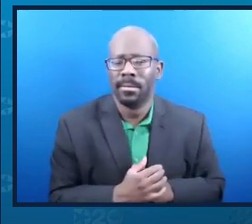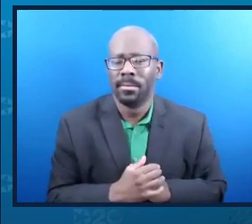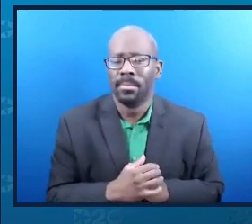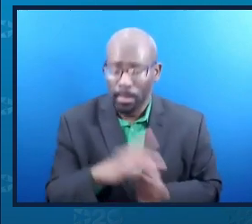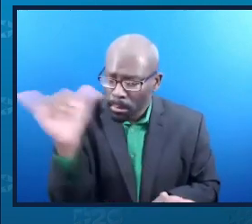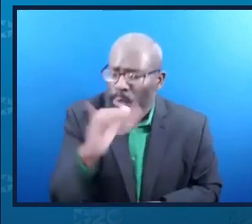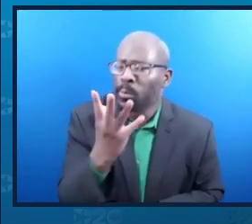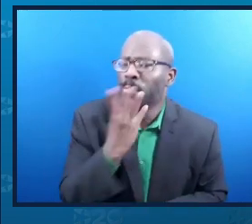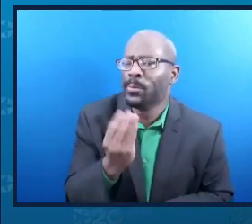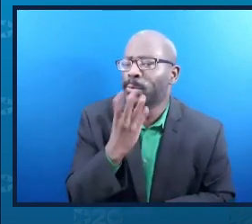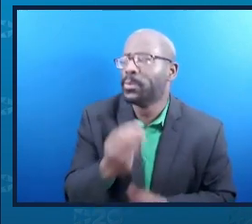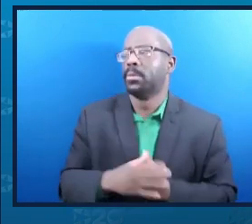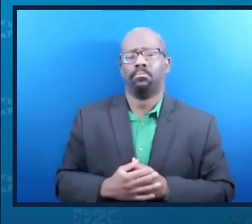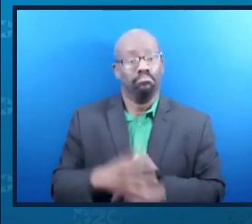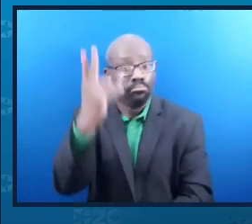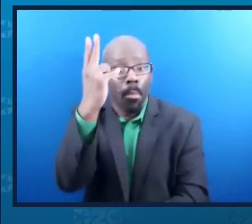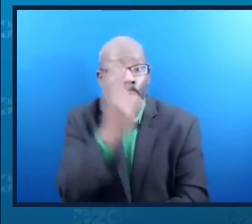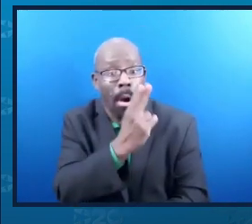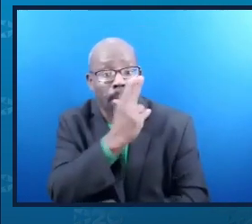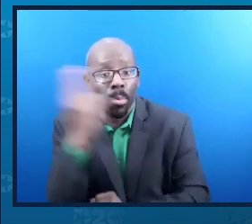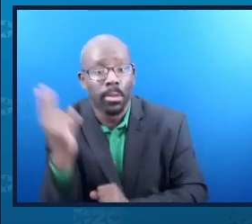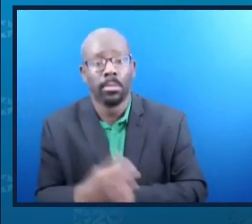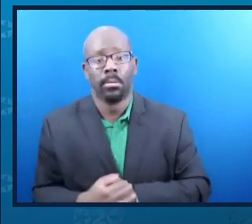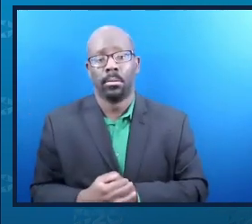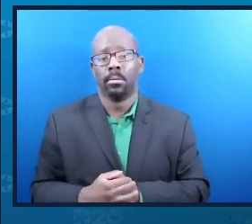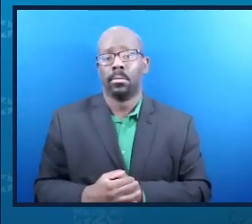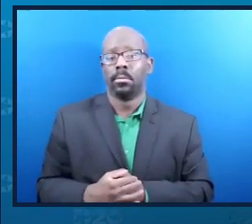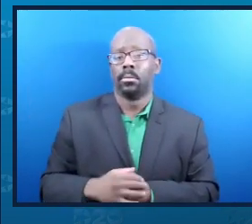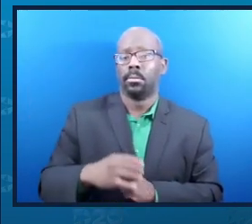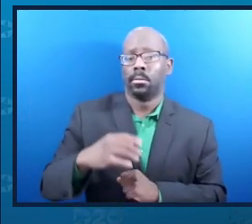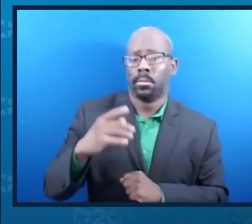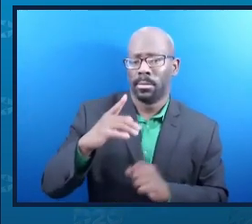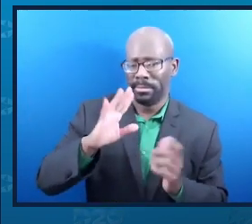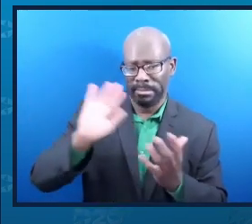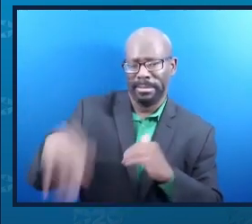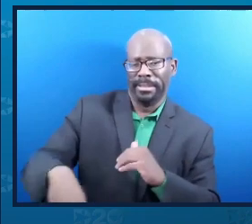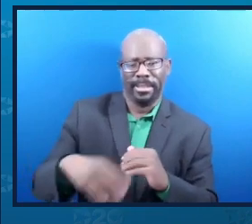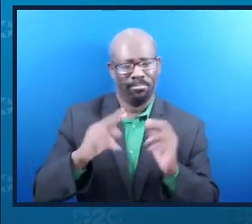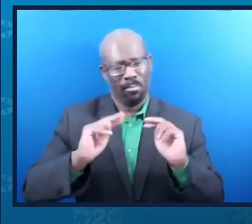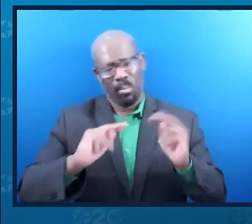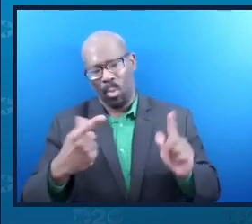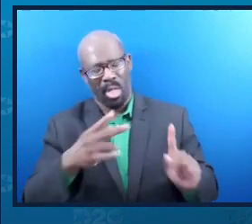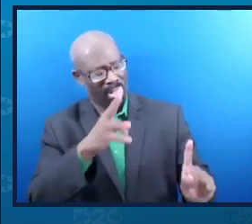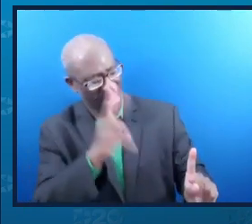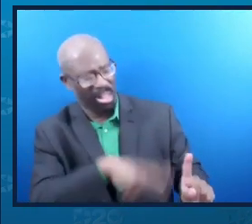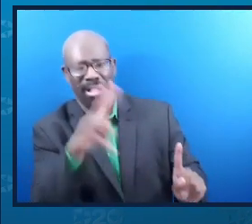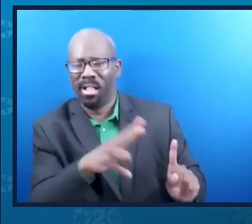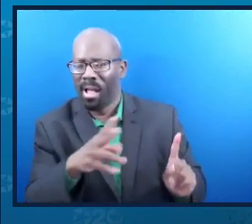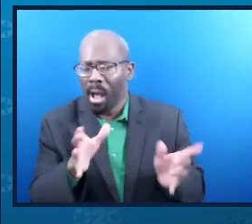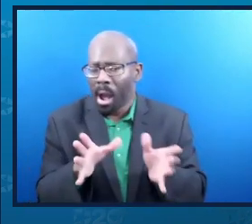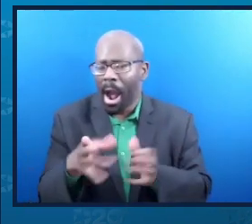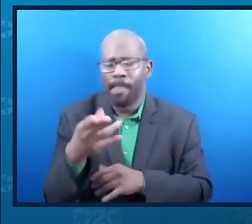JEWS AND CATHOLICS, MUSLIMANCE SIKH MADE TO FEEL SUSPECT FOR